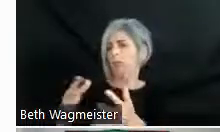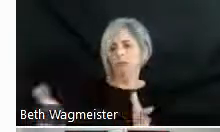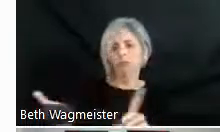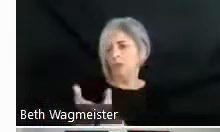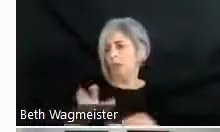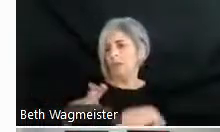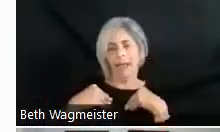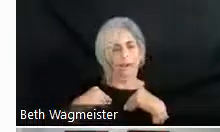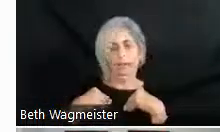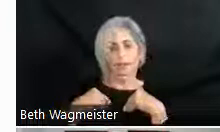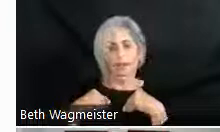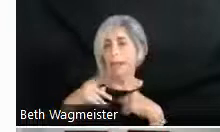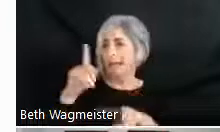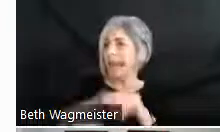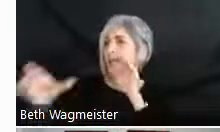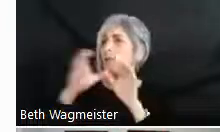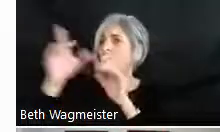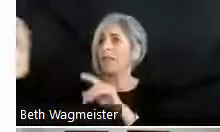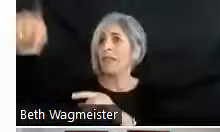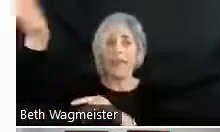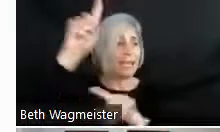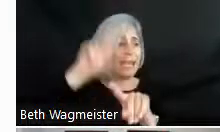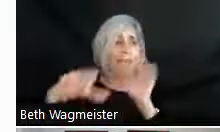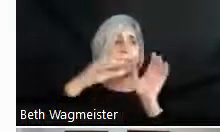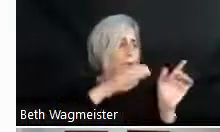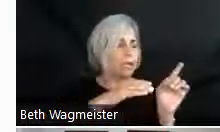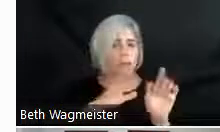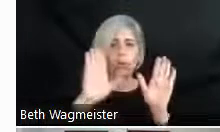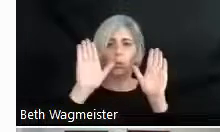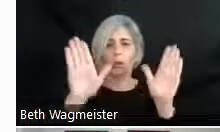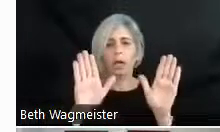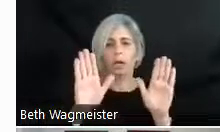communicate it back to someone else. There's great book throughout called Don't Make Me